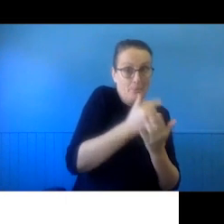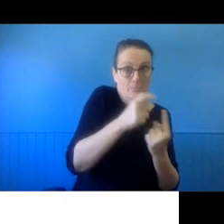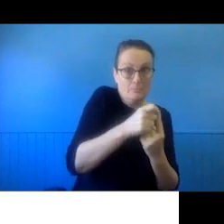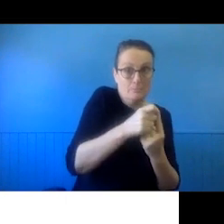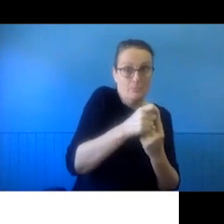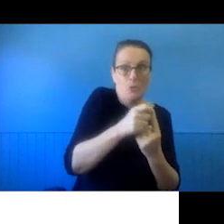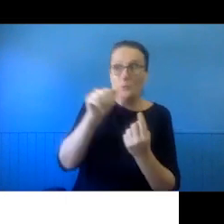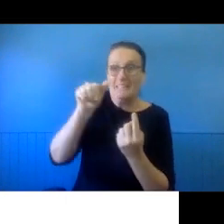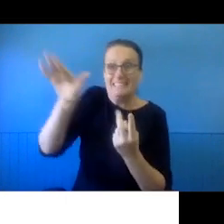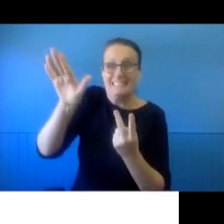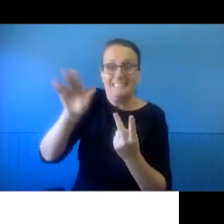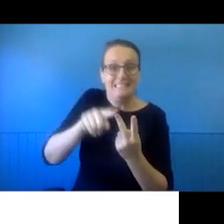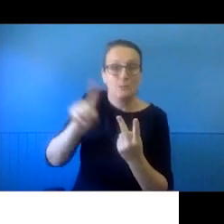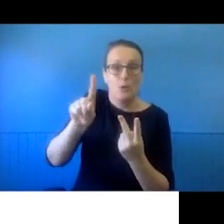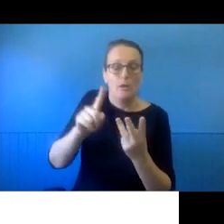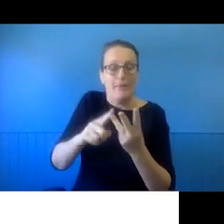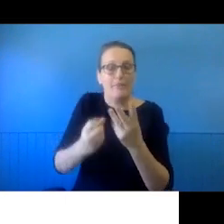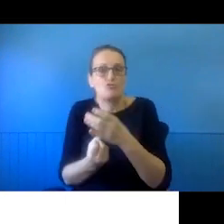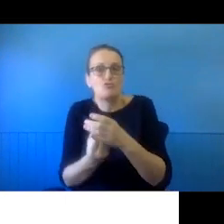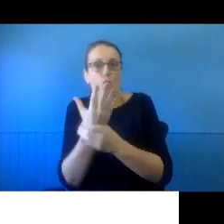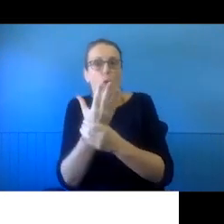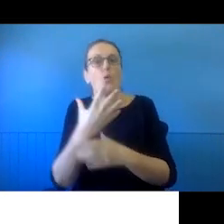and what do we grow? ", well, we need a healthy polarity between